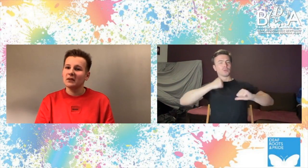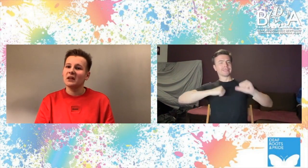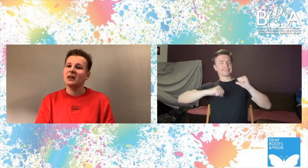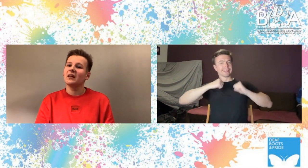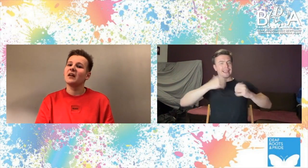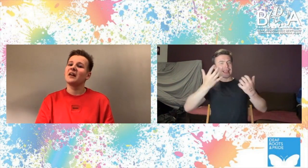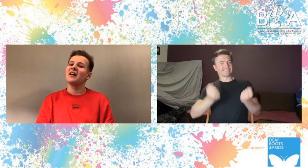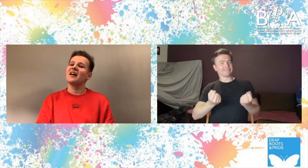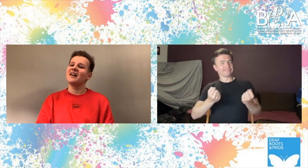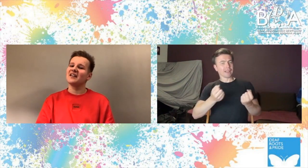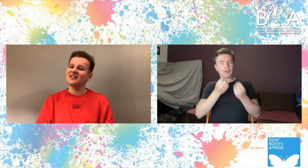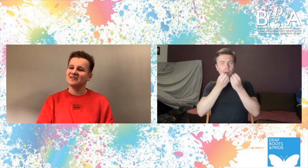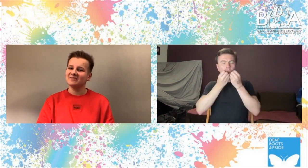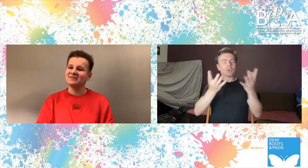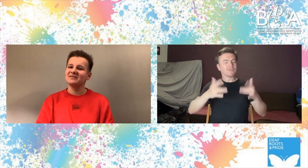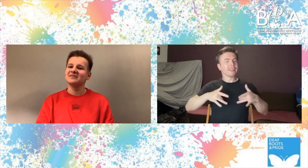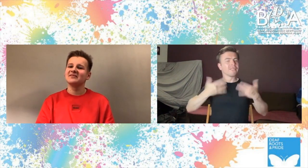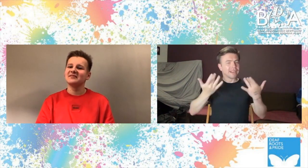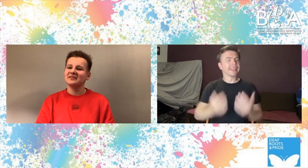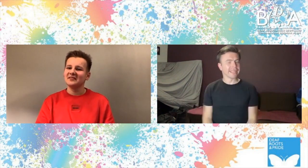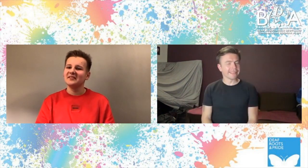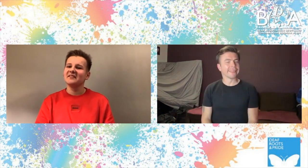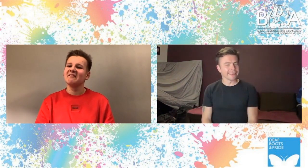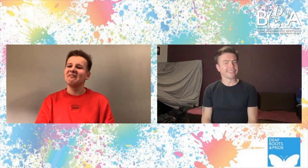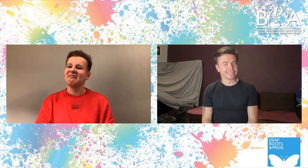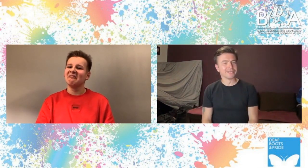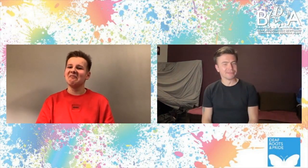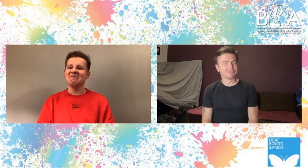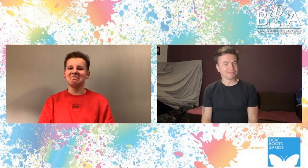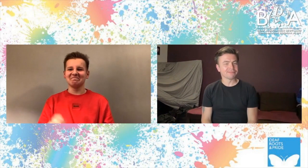Getting to that point can be so exciting.